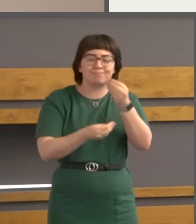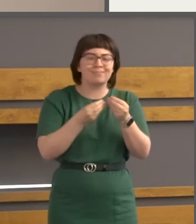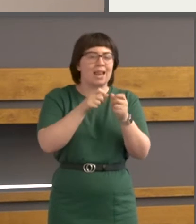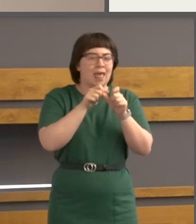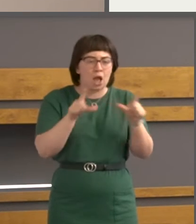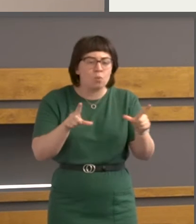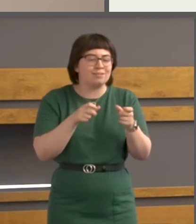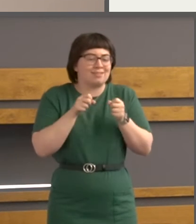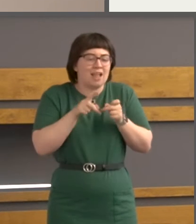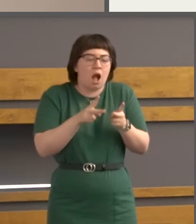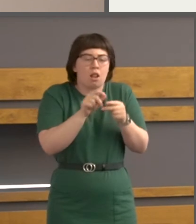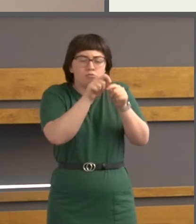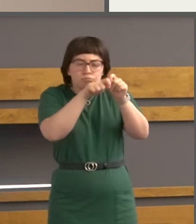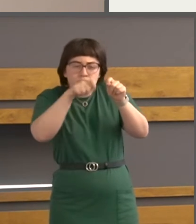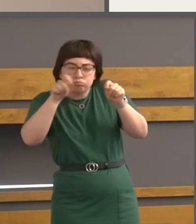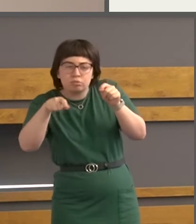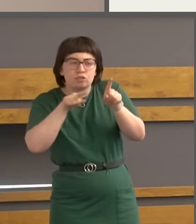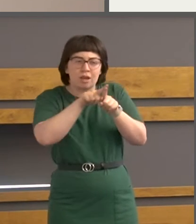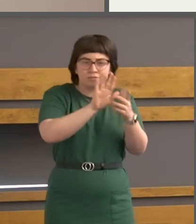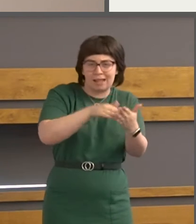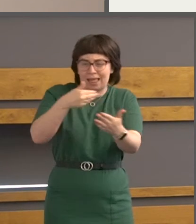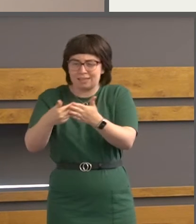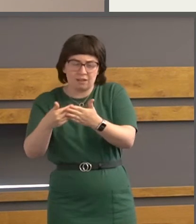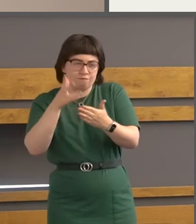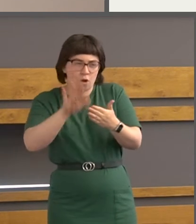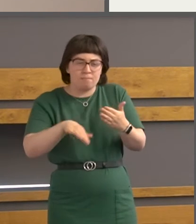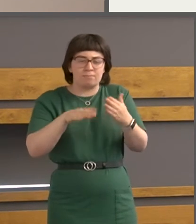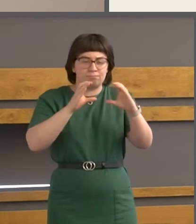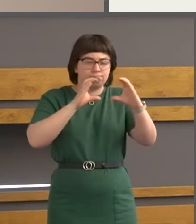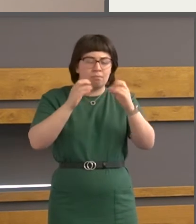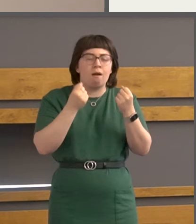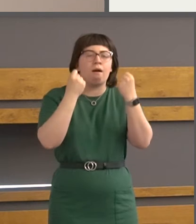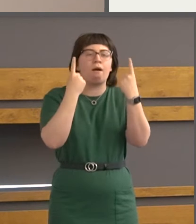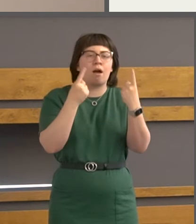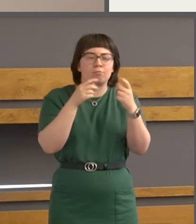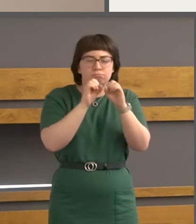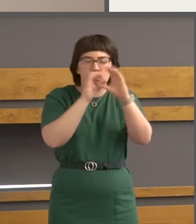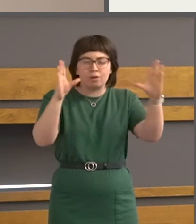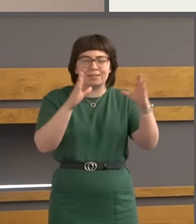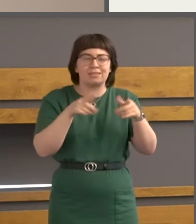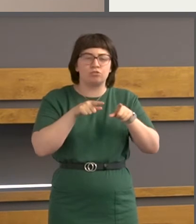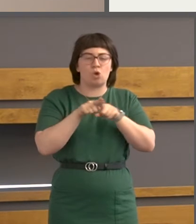the style of writing, the way of translating the other into a communicable concept is an enduring act of colonial legacy